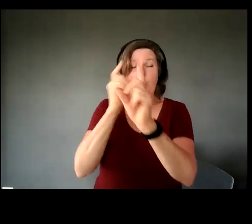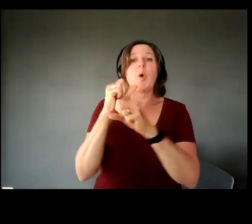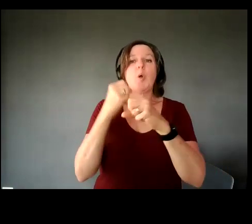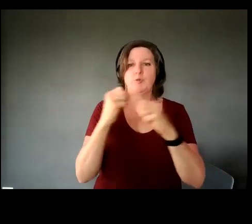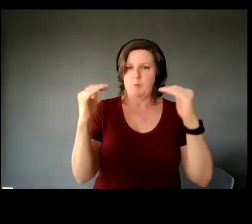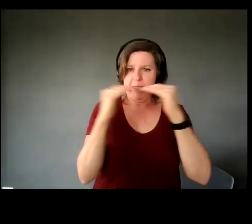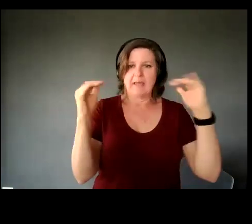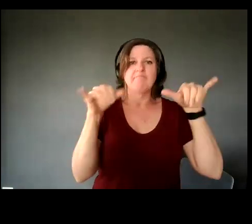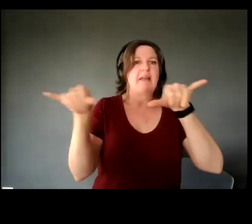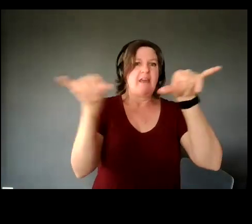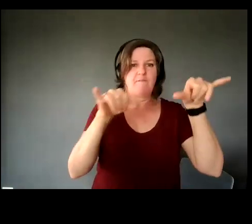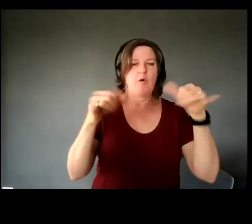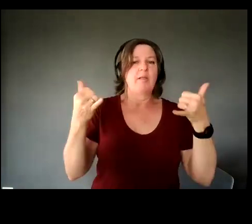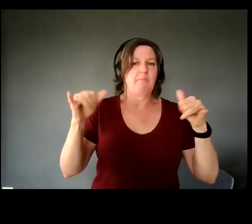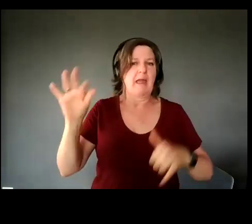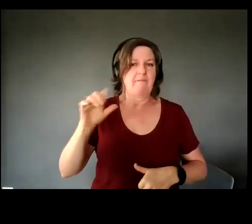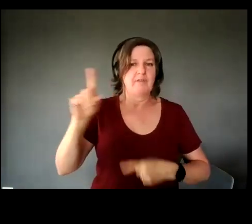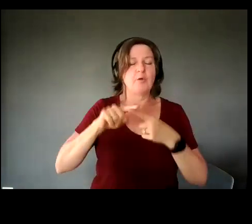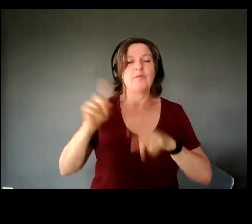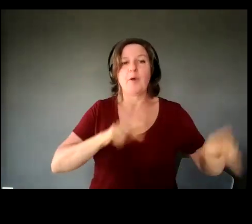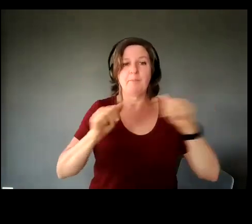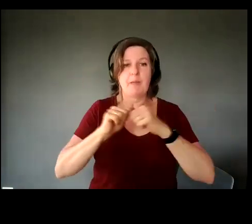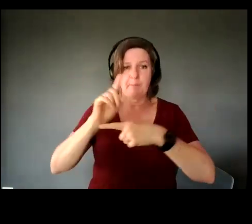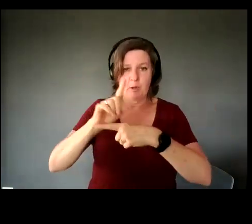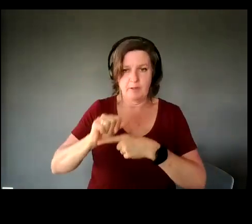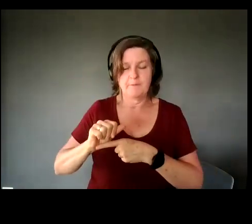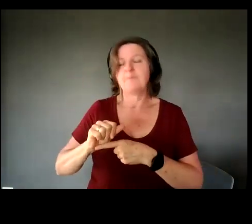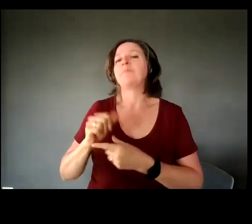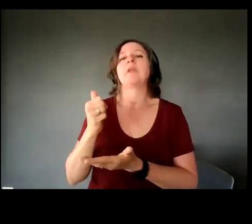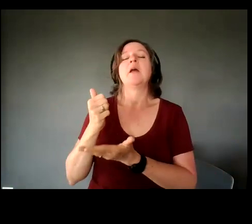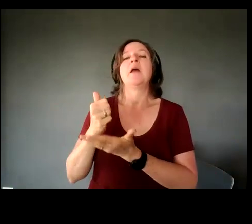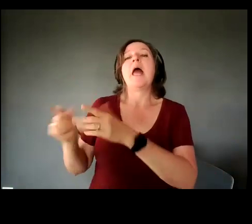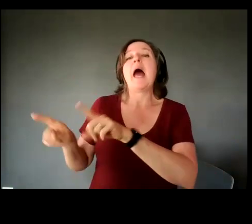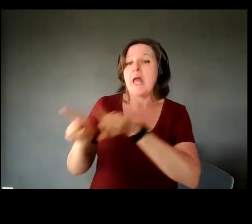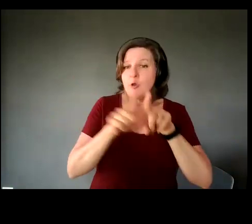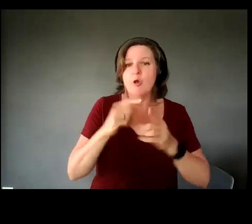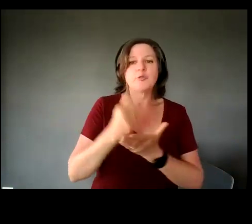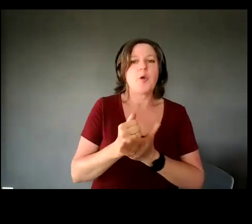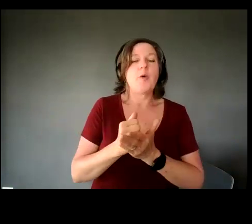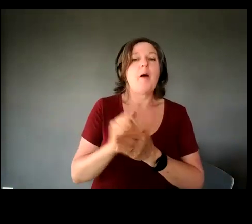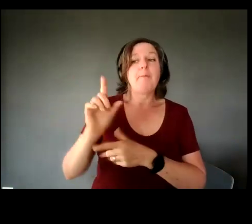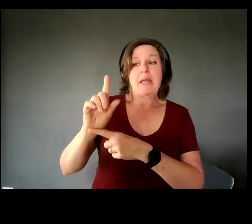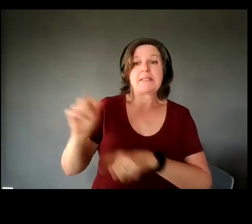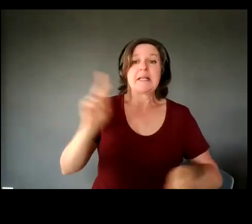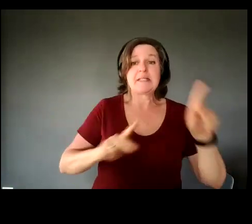In addition helping Disabled people be productive on day one of employment and giving a head start to